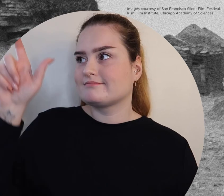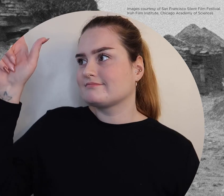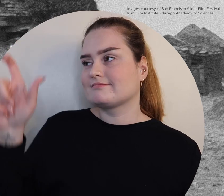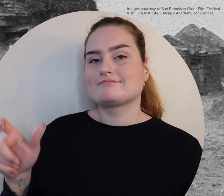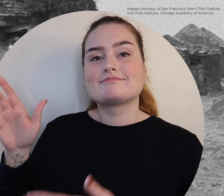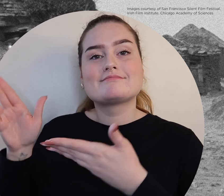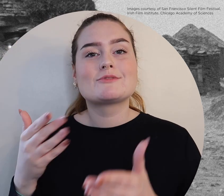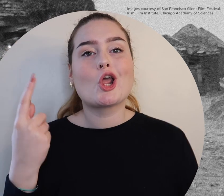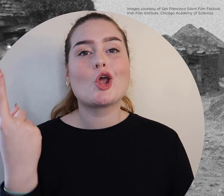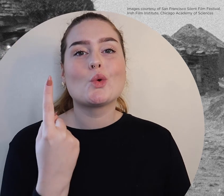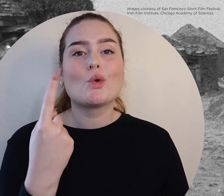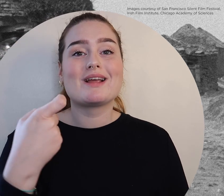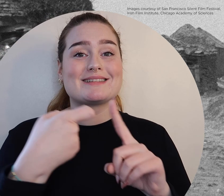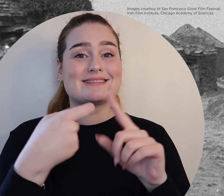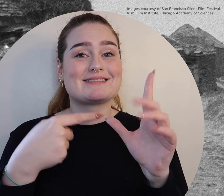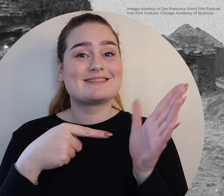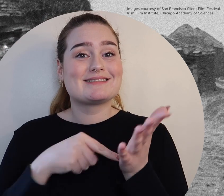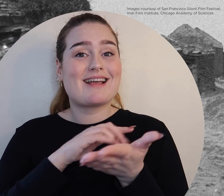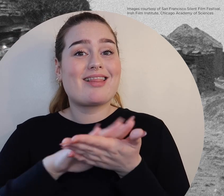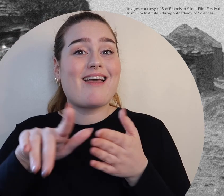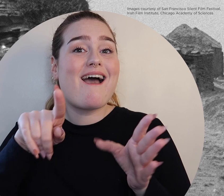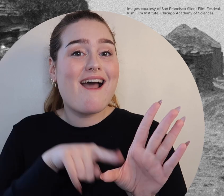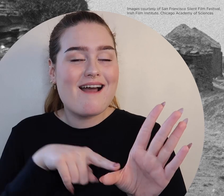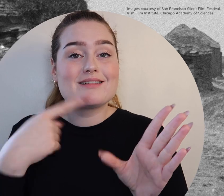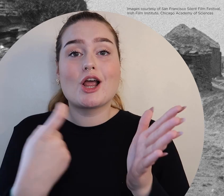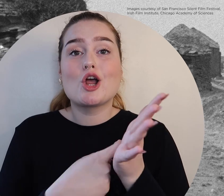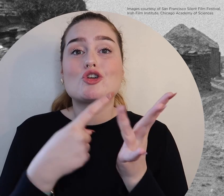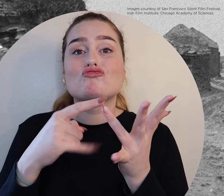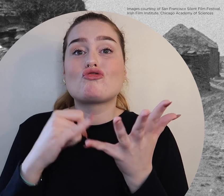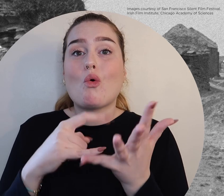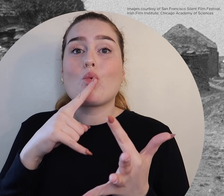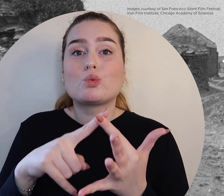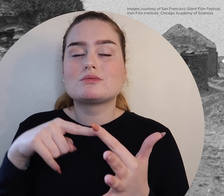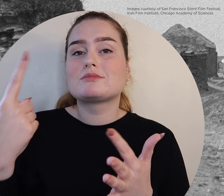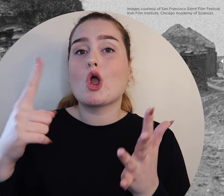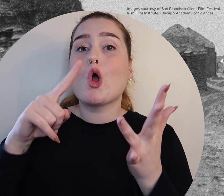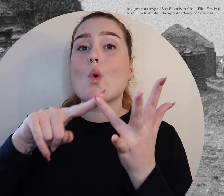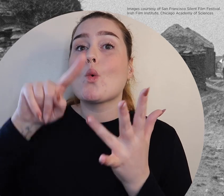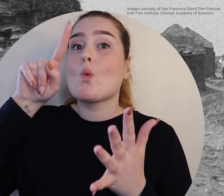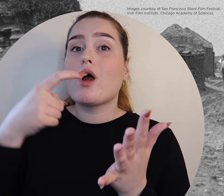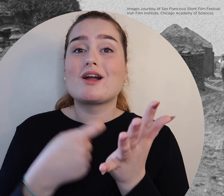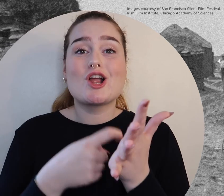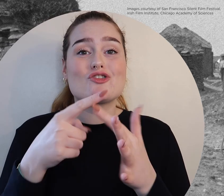by Kathy Rose O'Regan from The San Francisco Silent Film Festival.